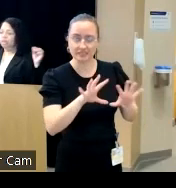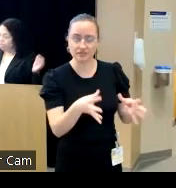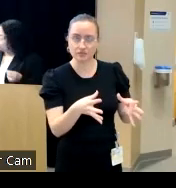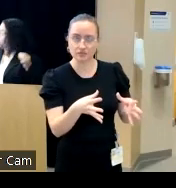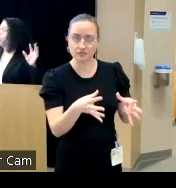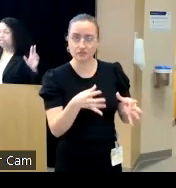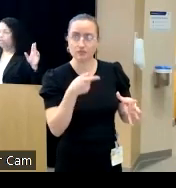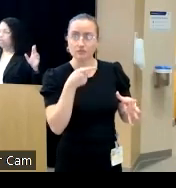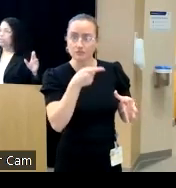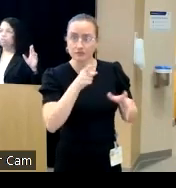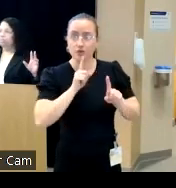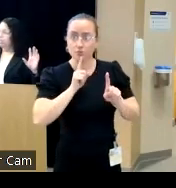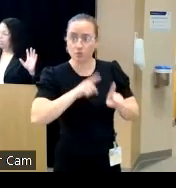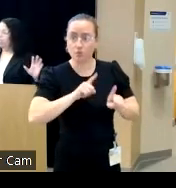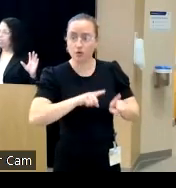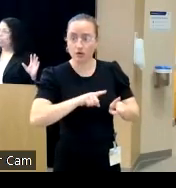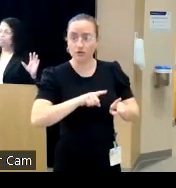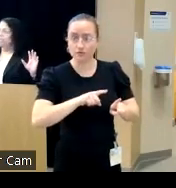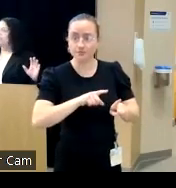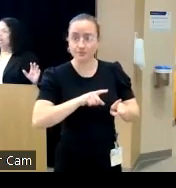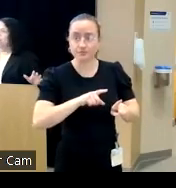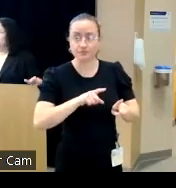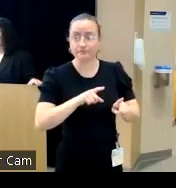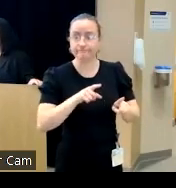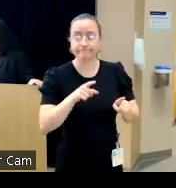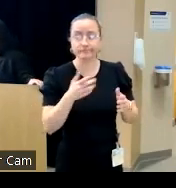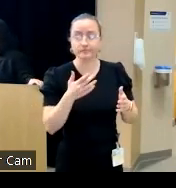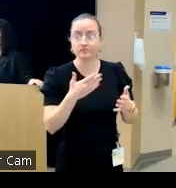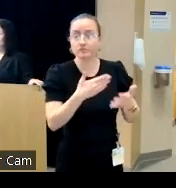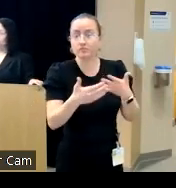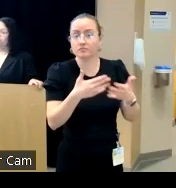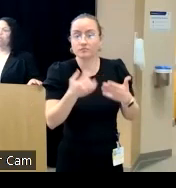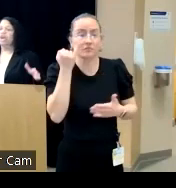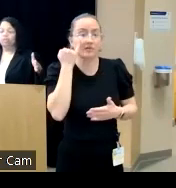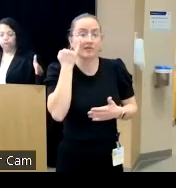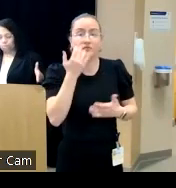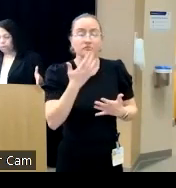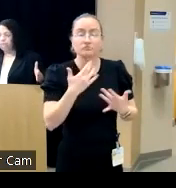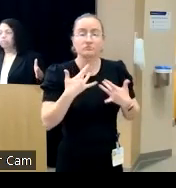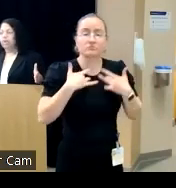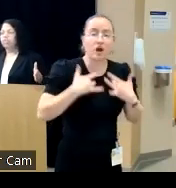even with the questionable potential misalignment of measures for depression if they're reporting